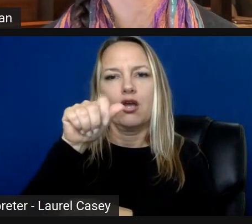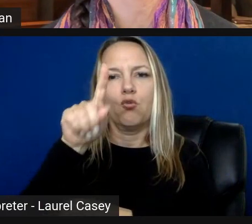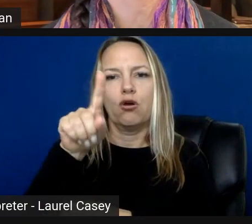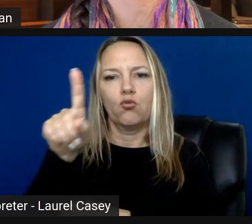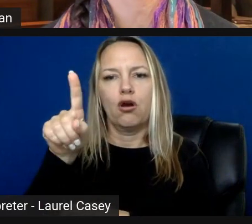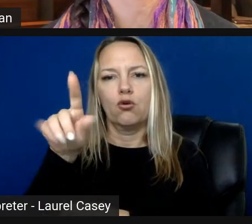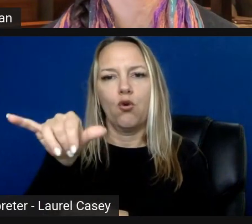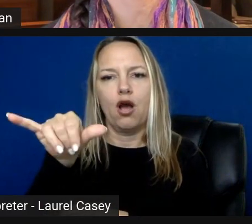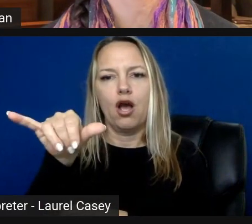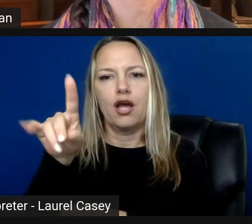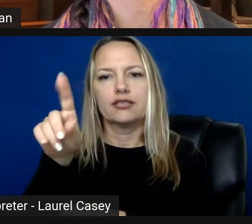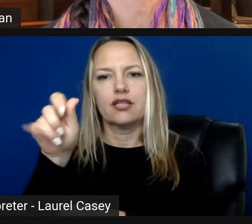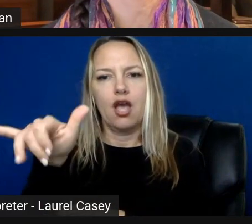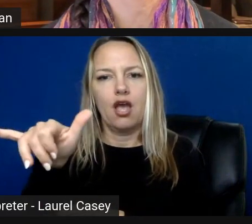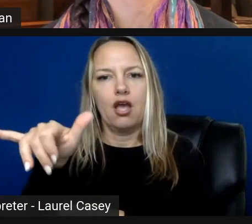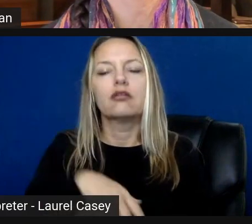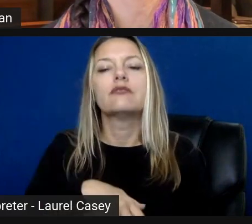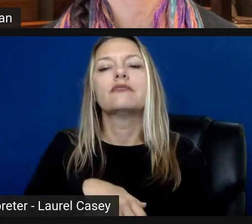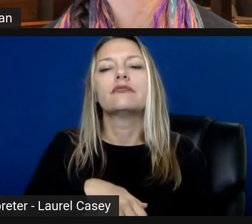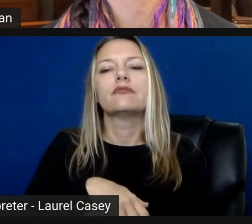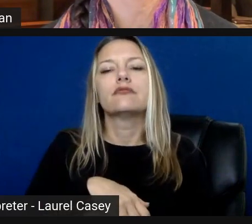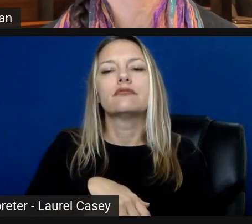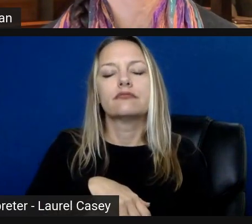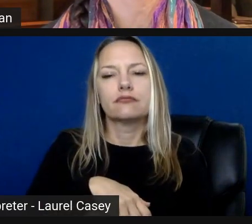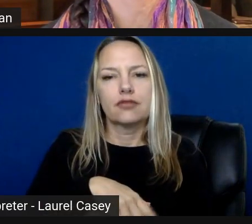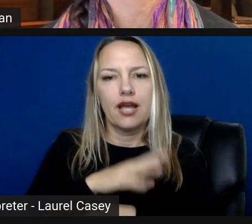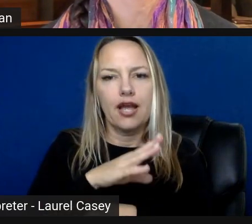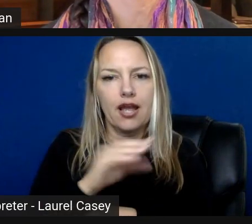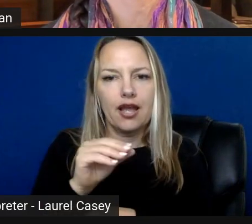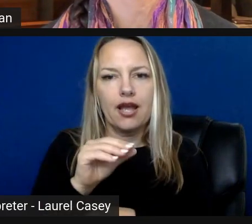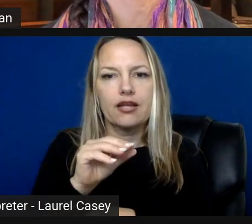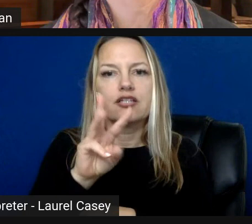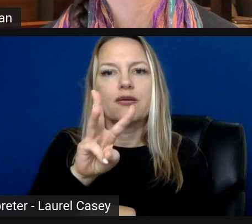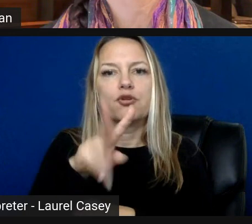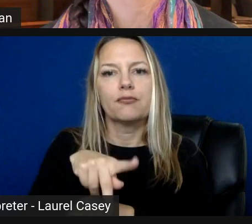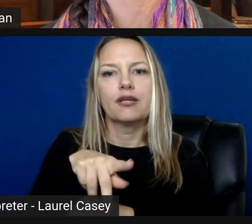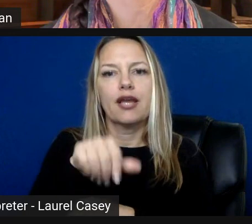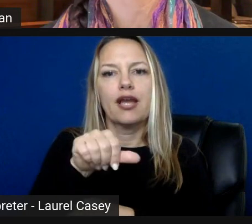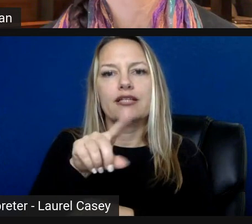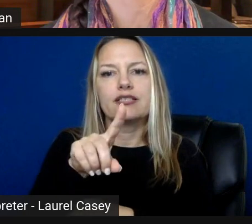That's wpliday and the wpad2022 hashtags.